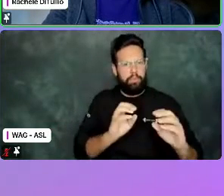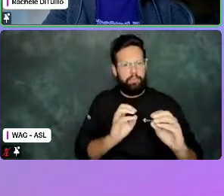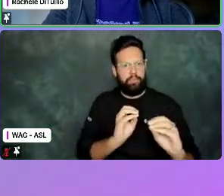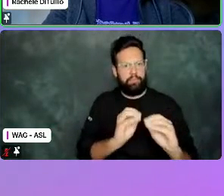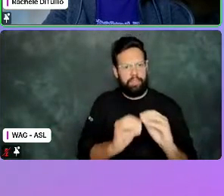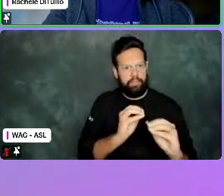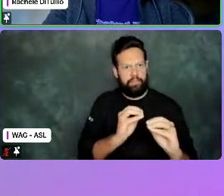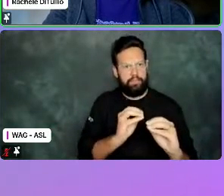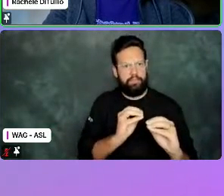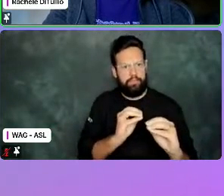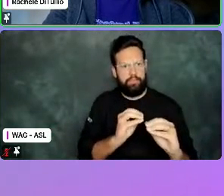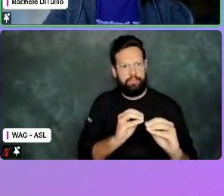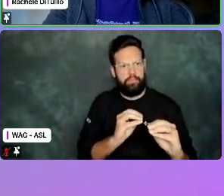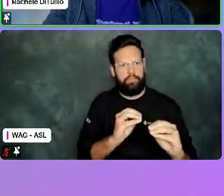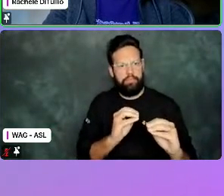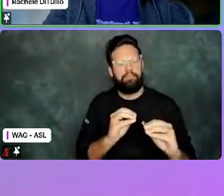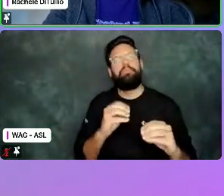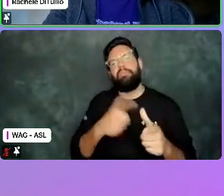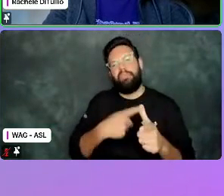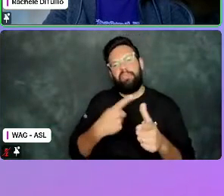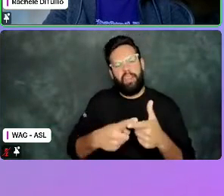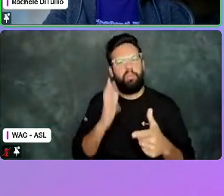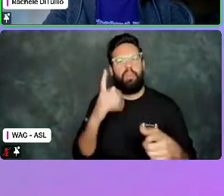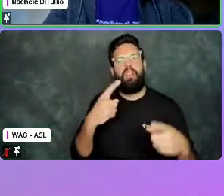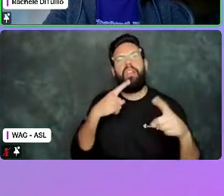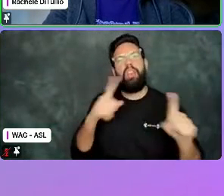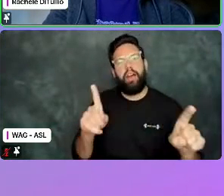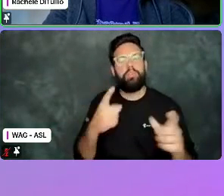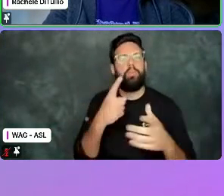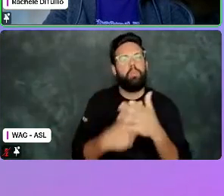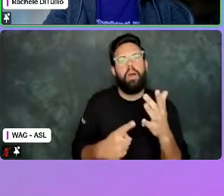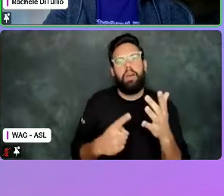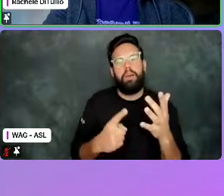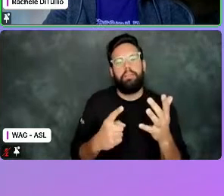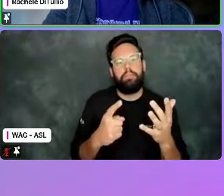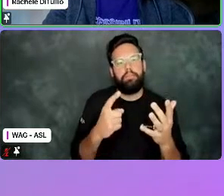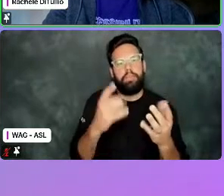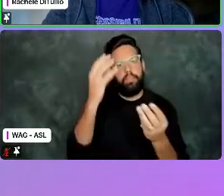you'll see that it's going to move my focus into the cat's